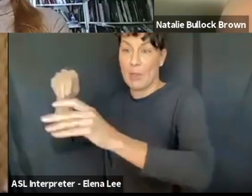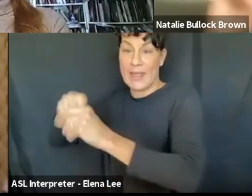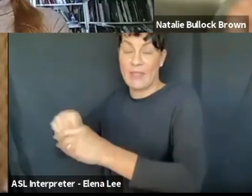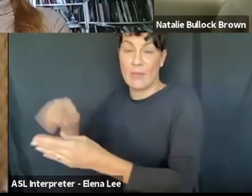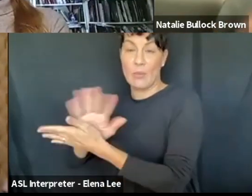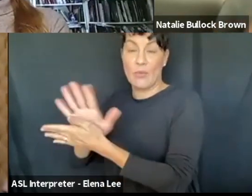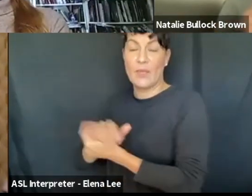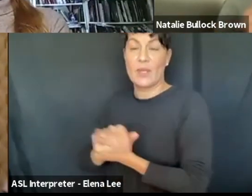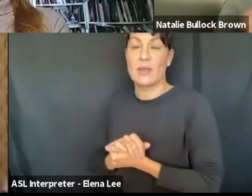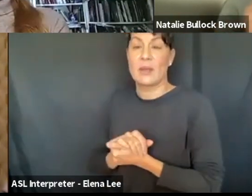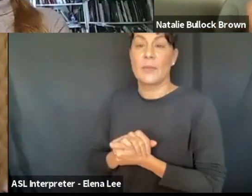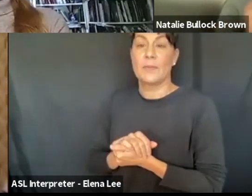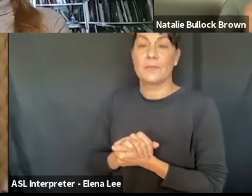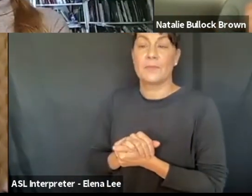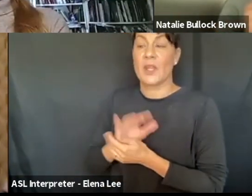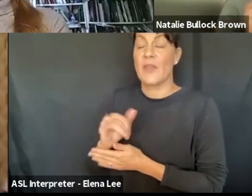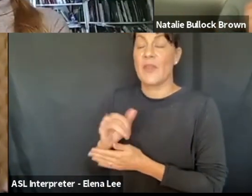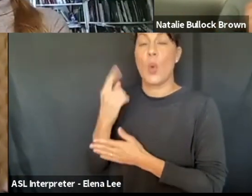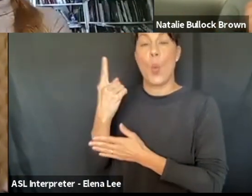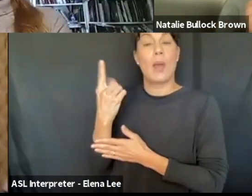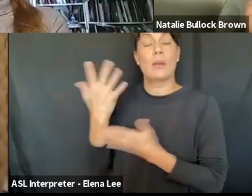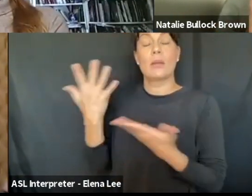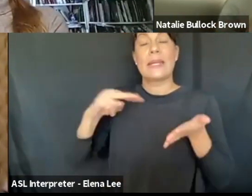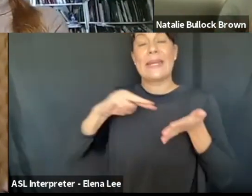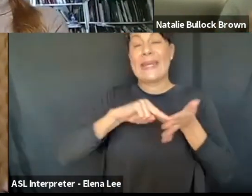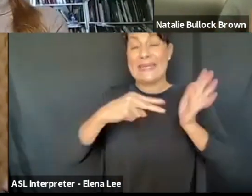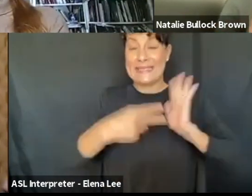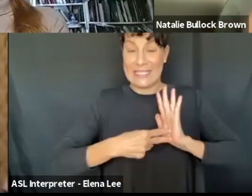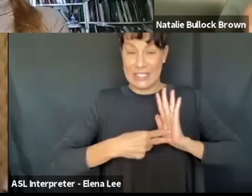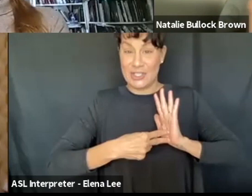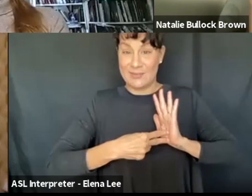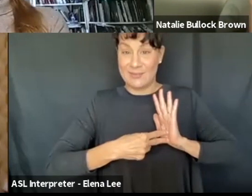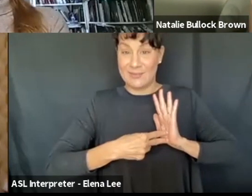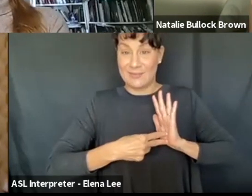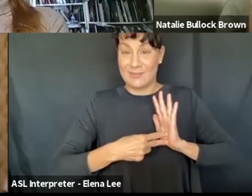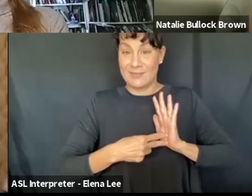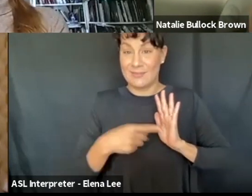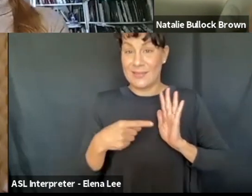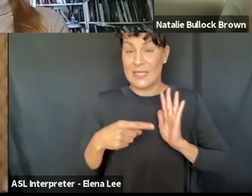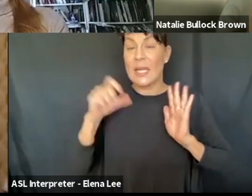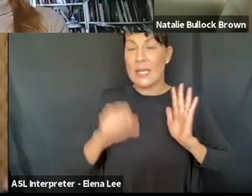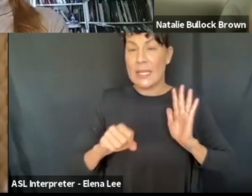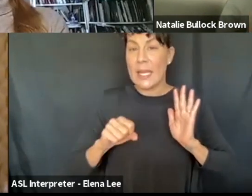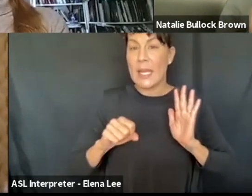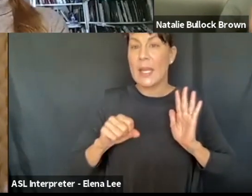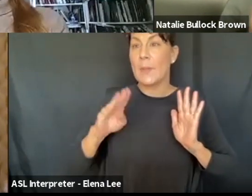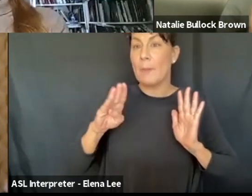is that, one, intention can be, like the filmmaker's intention can be really, really good.